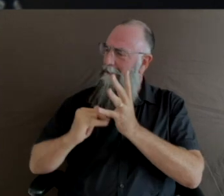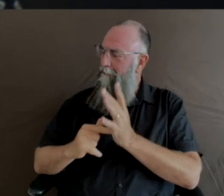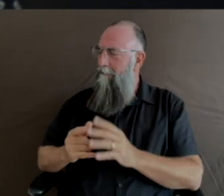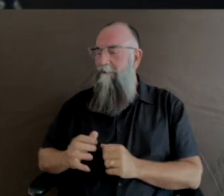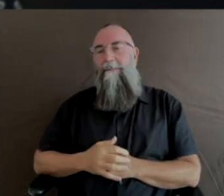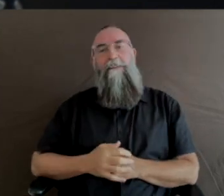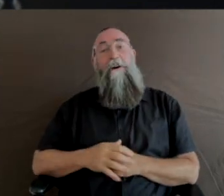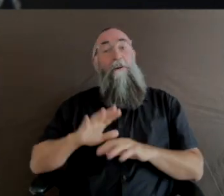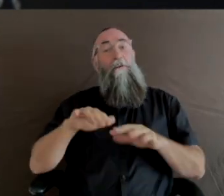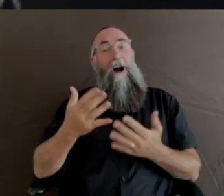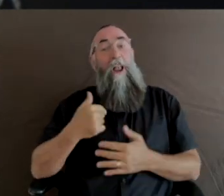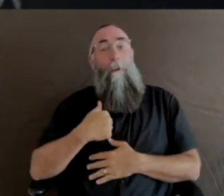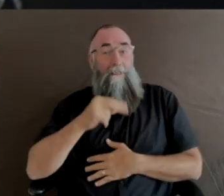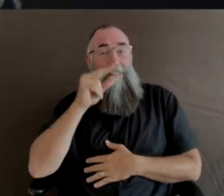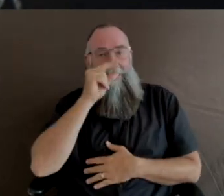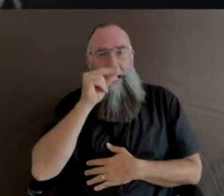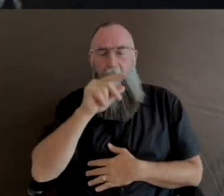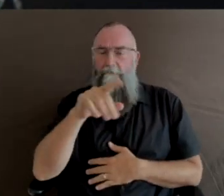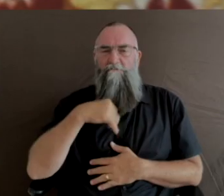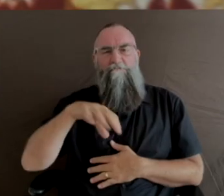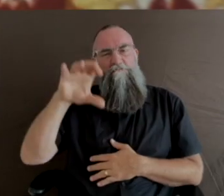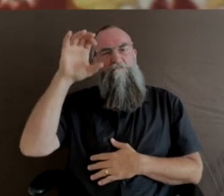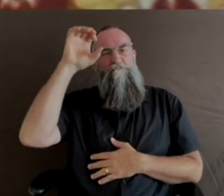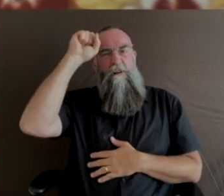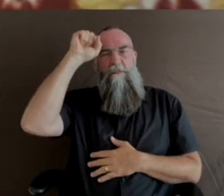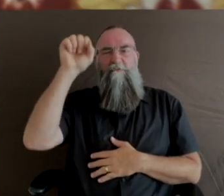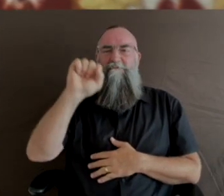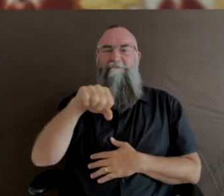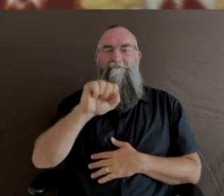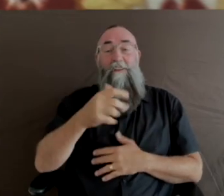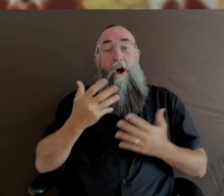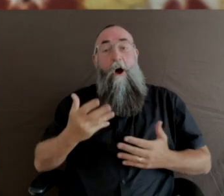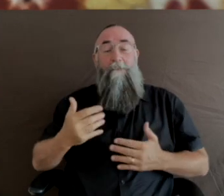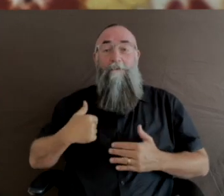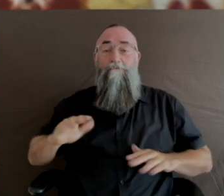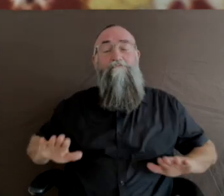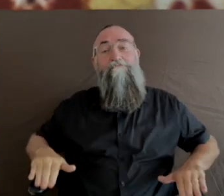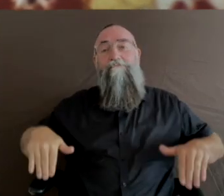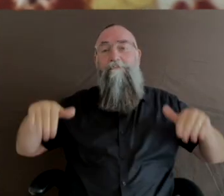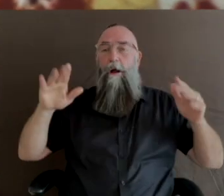And I think, you know, growing up, we were often surrounded by art and performance,